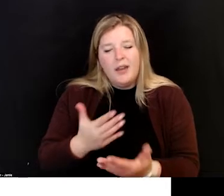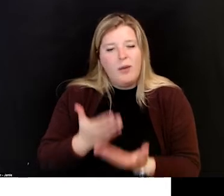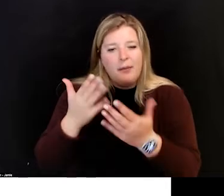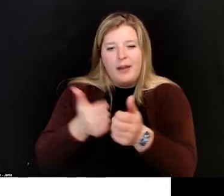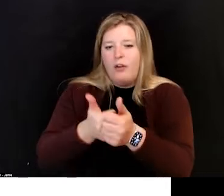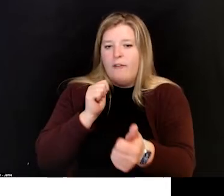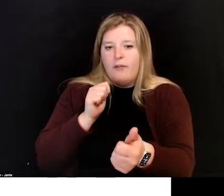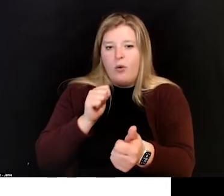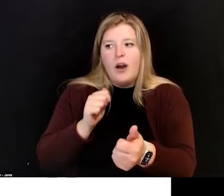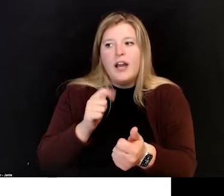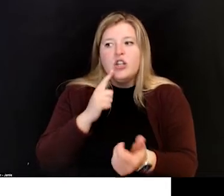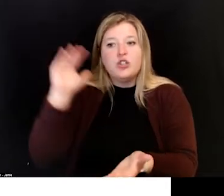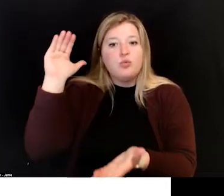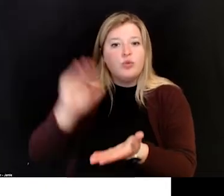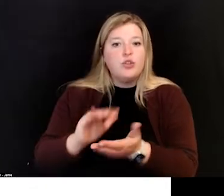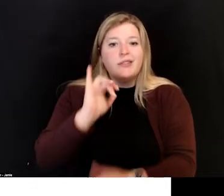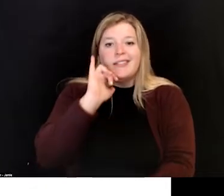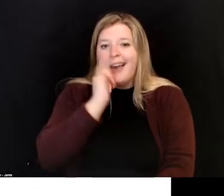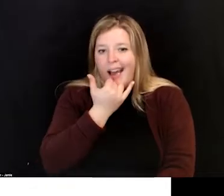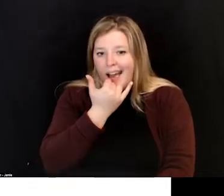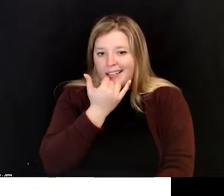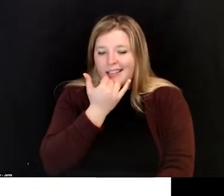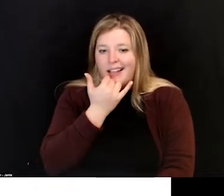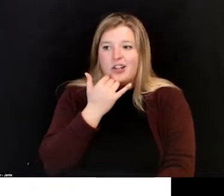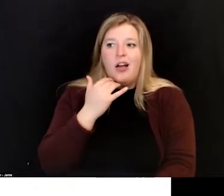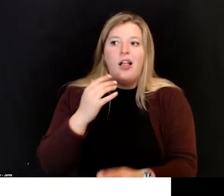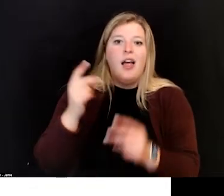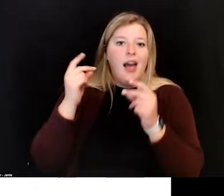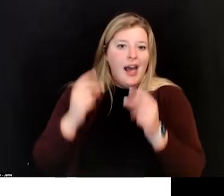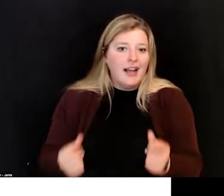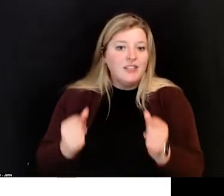It's really to reduce accidental activation when voice control is on.